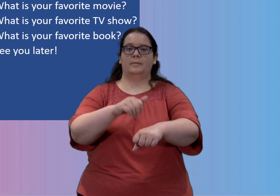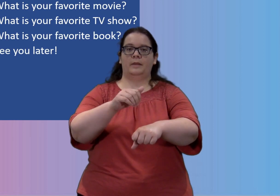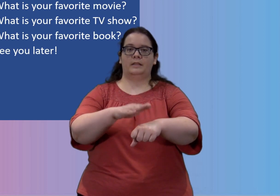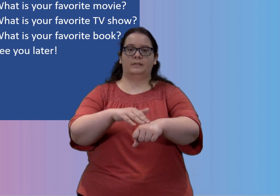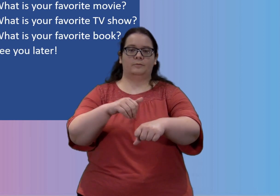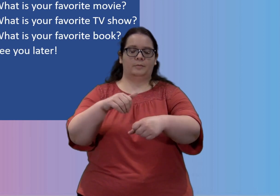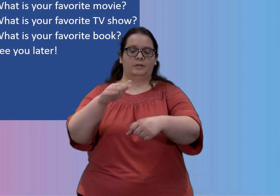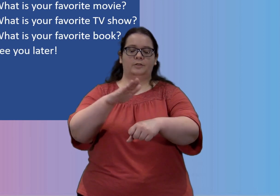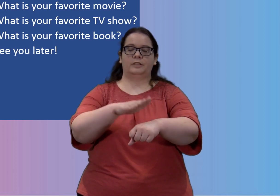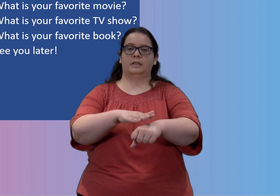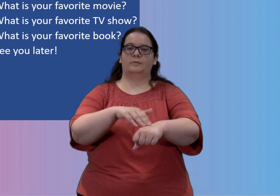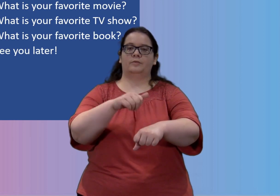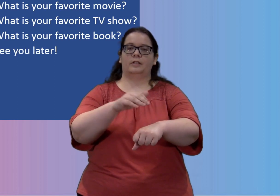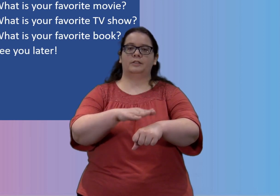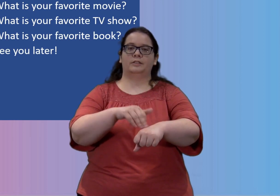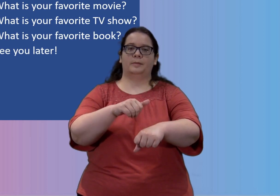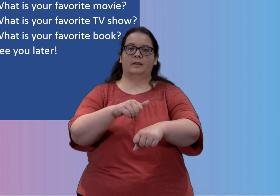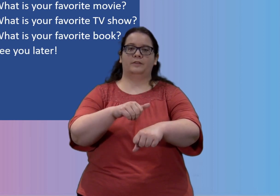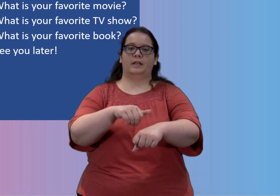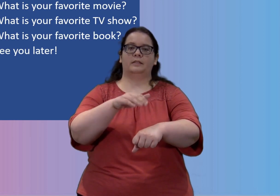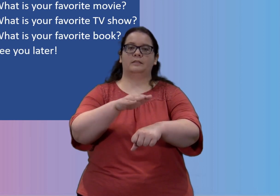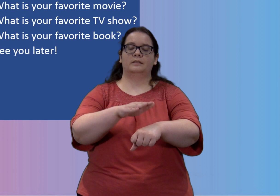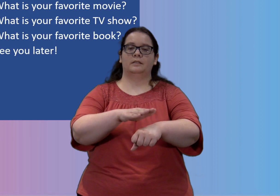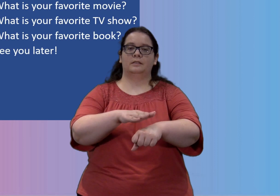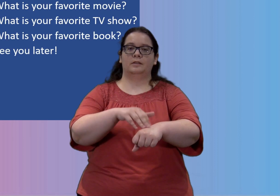pets remember you just kind of brush the back of your hand. So,